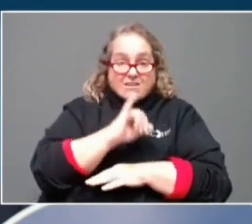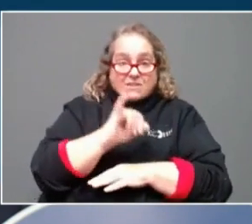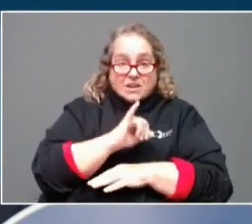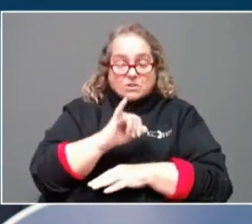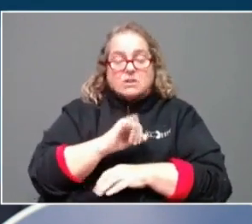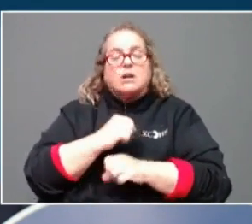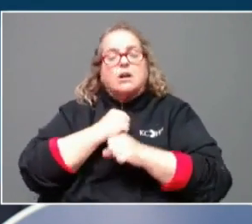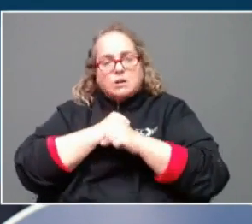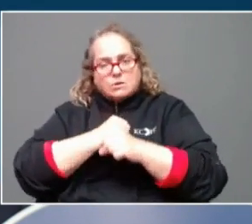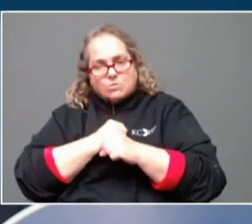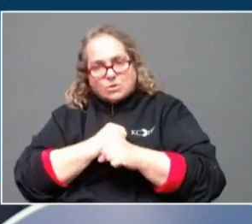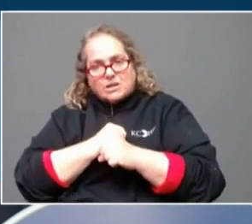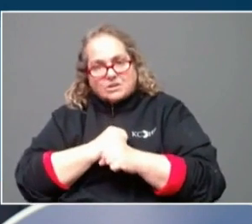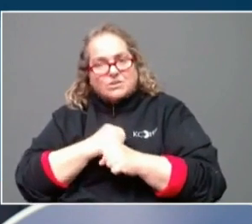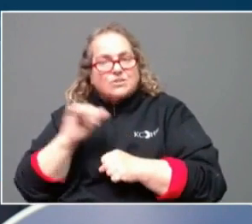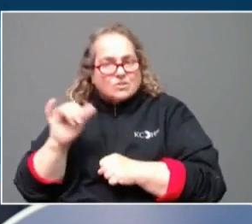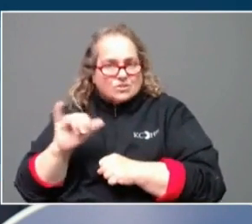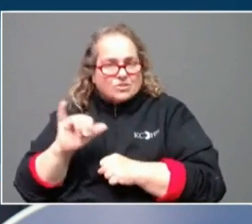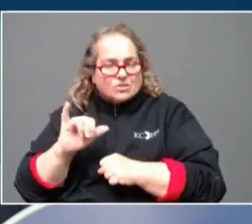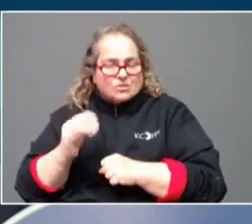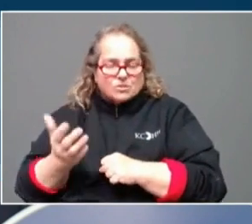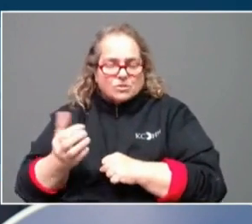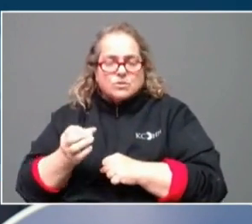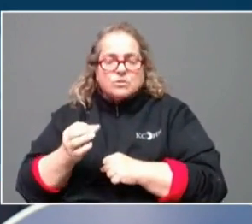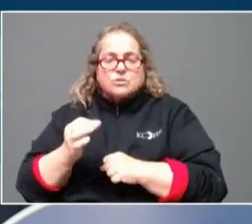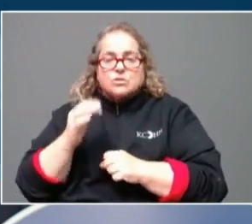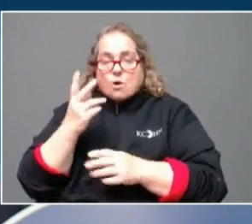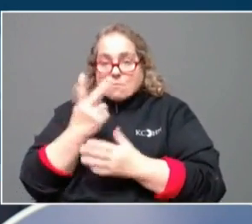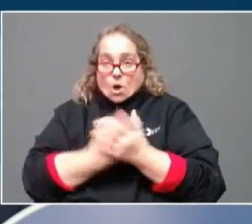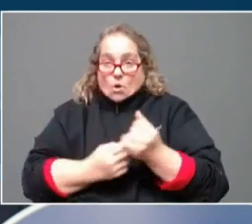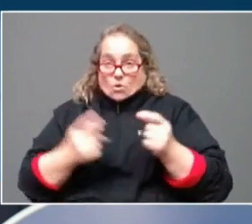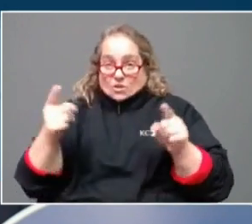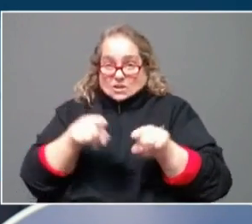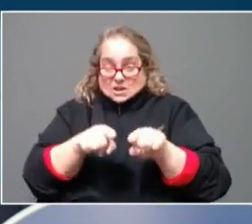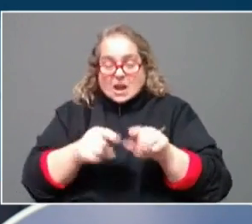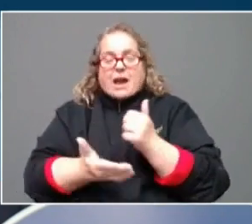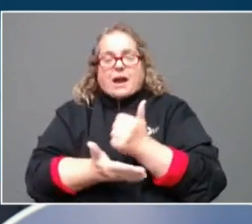well. And the combination of this has helped. But still, that means we've got